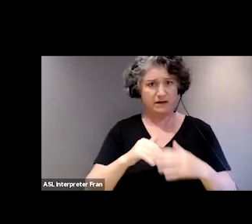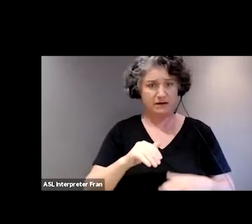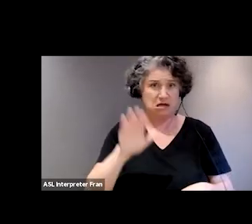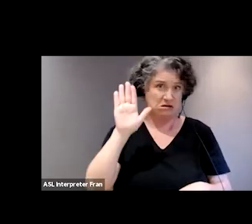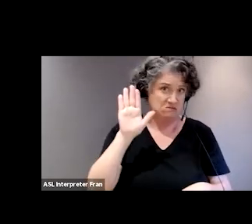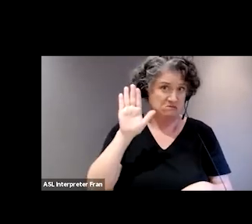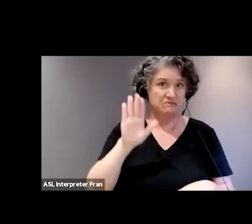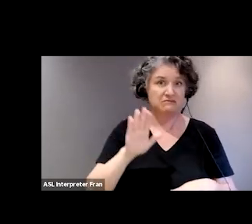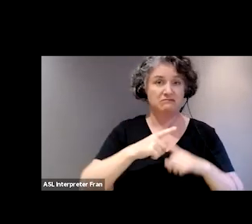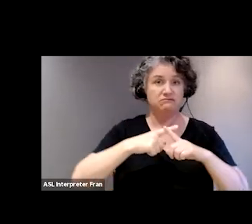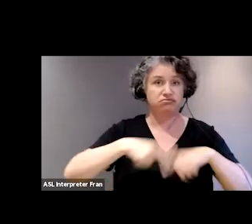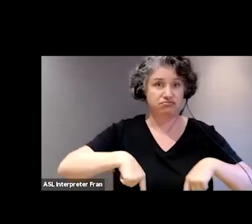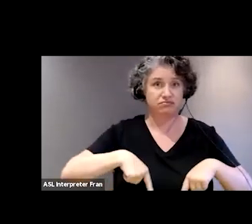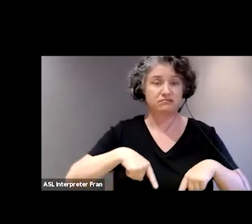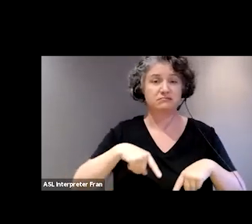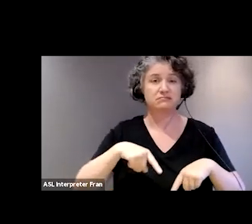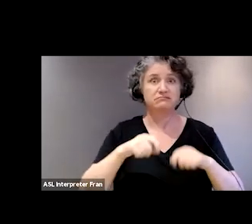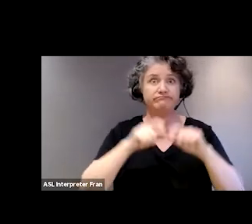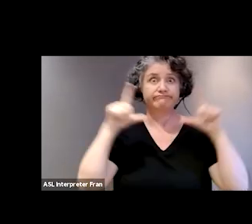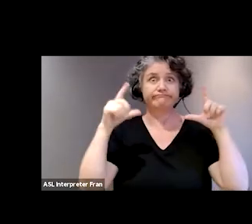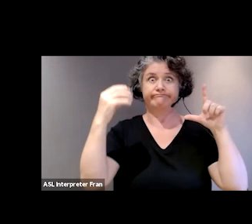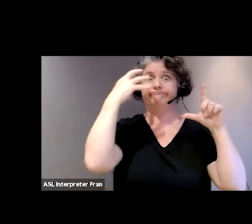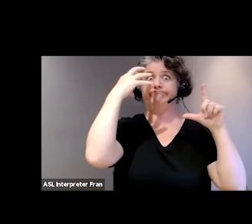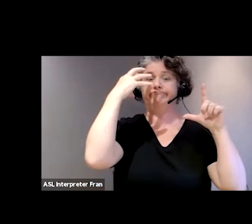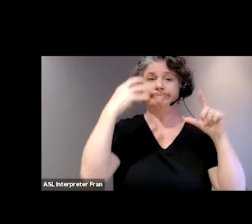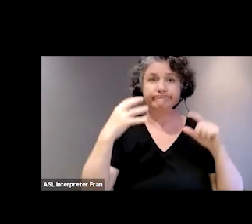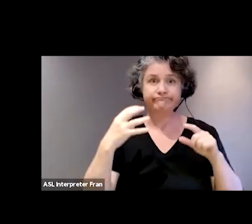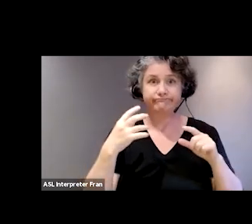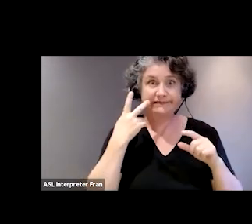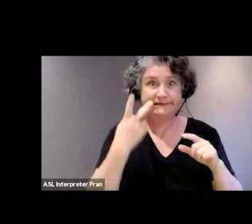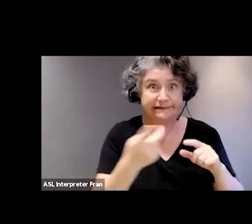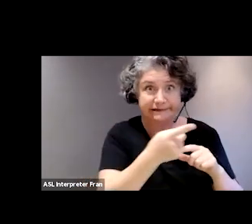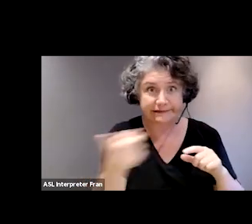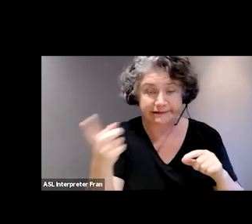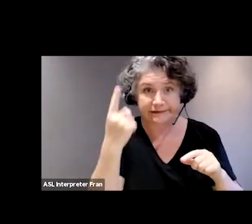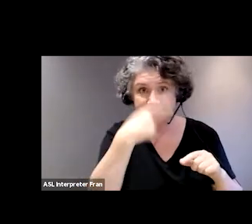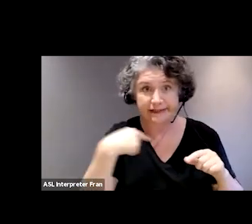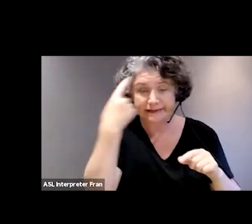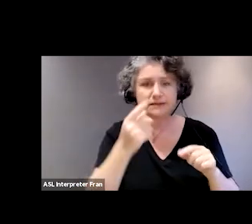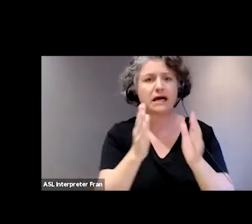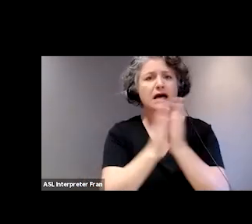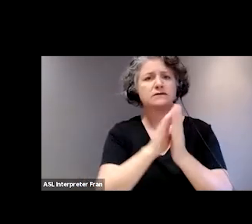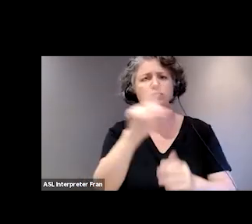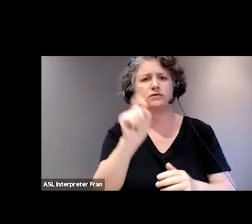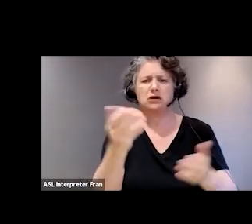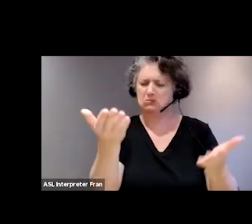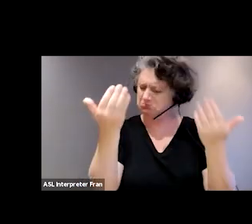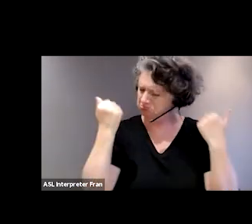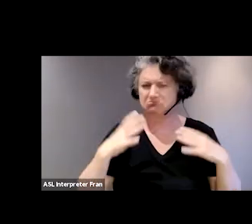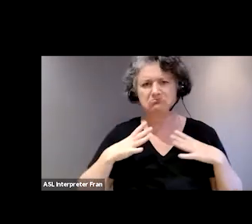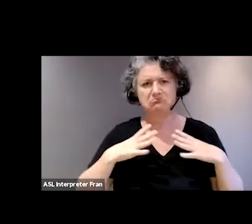to ask myself, John, Jen, or Jess please let us know. We are recording, just wanted to remind everybody. If you don'